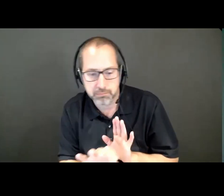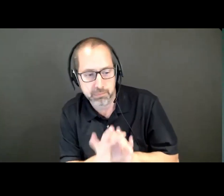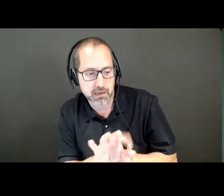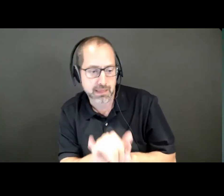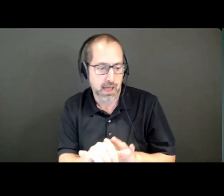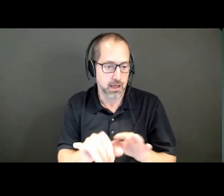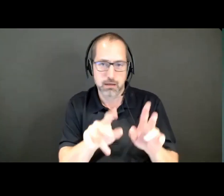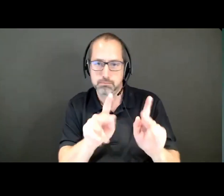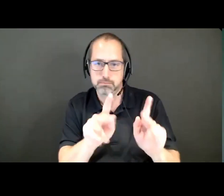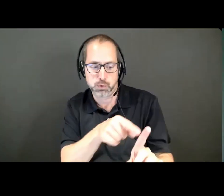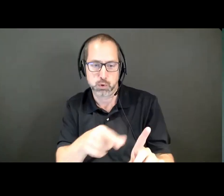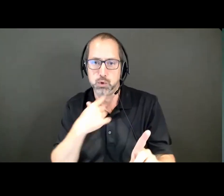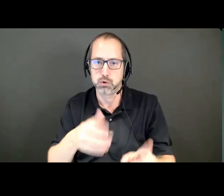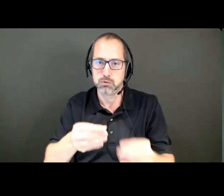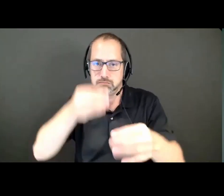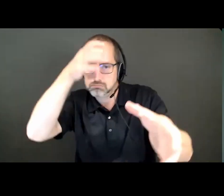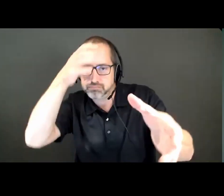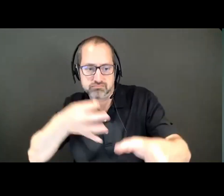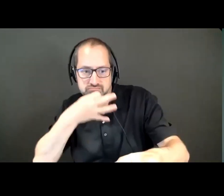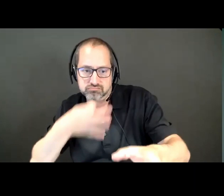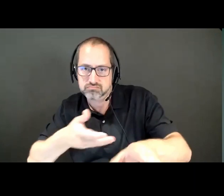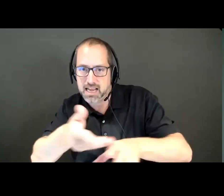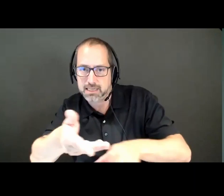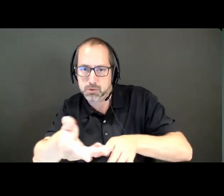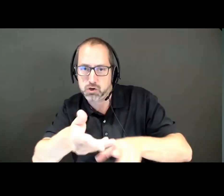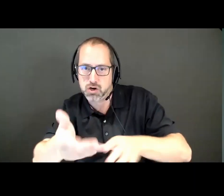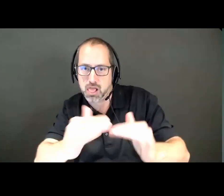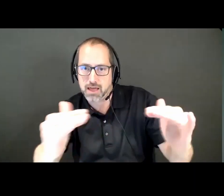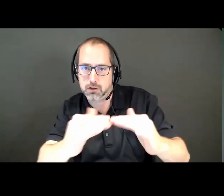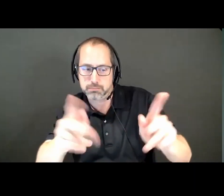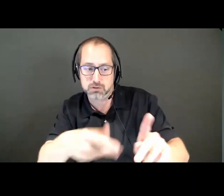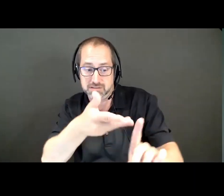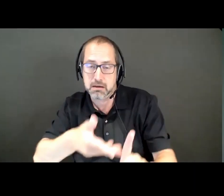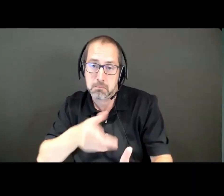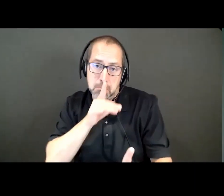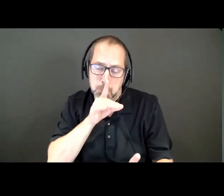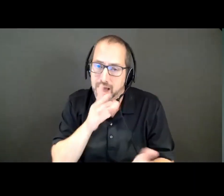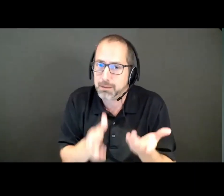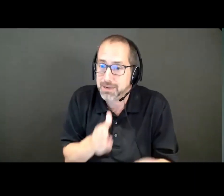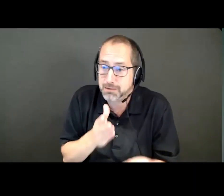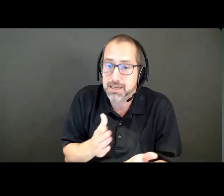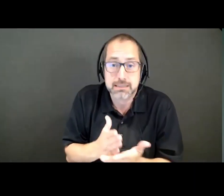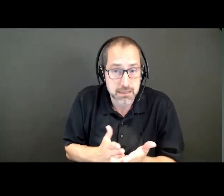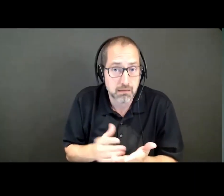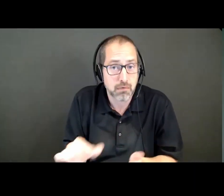who has a very high level of expertise on the topic. But maybe in other occasions we need rather